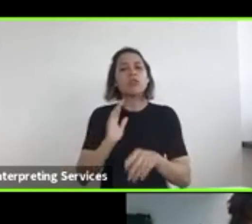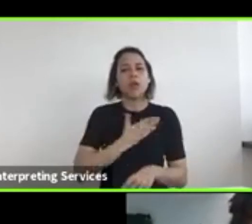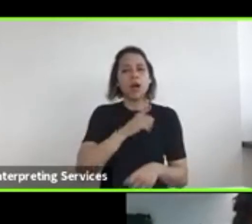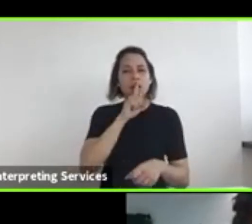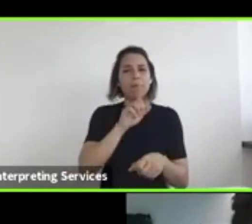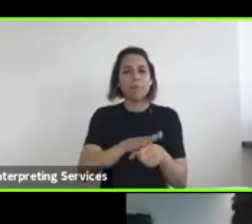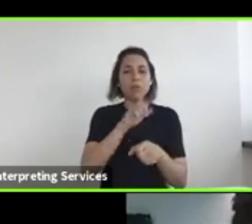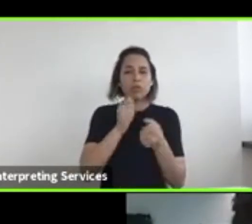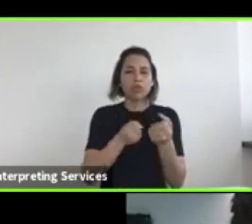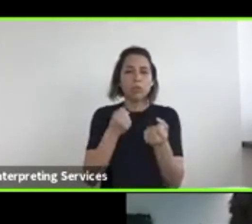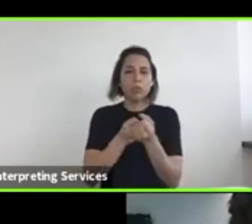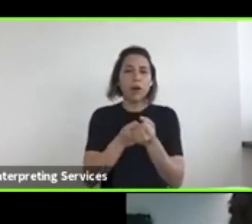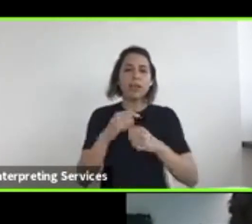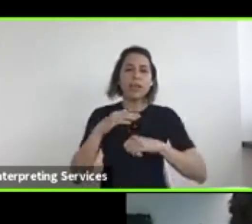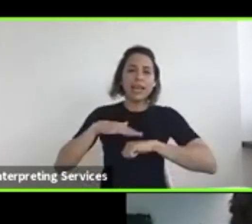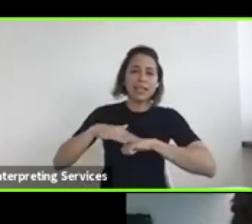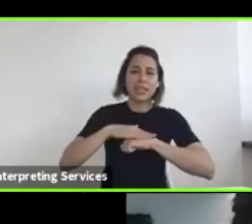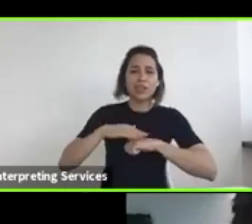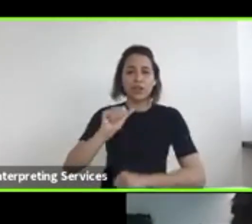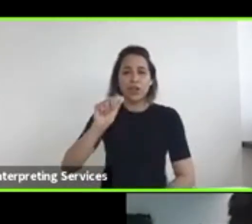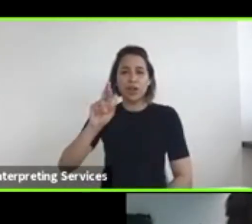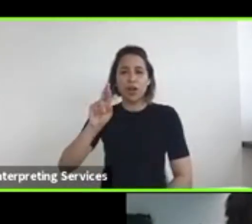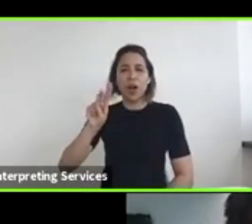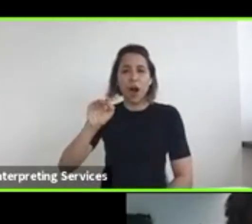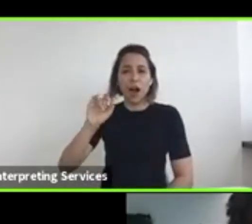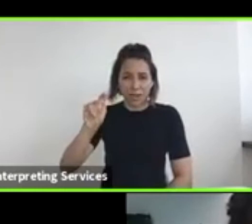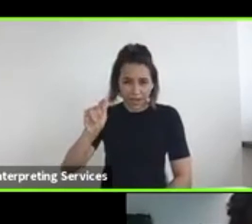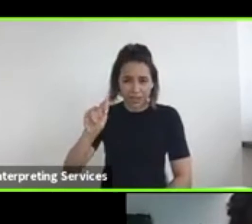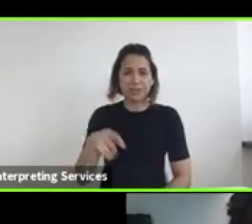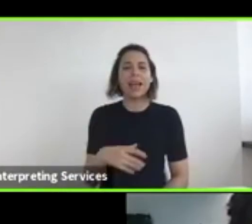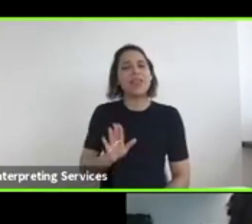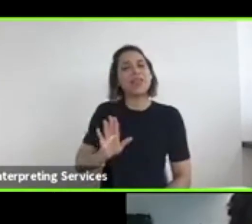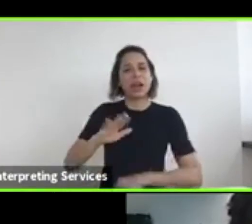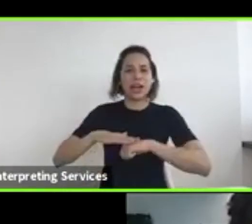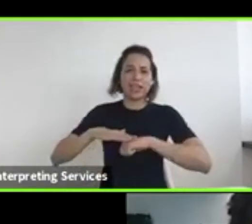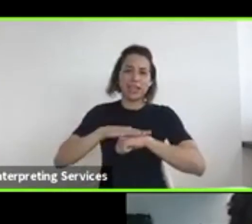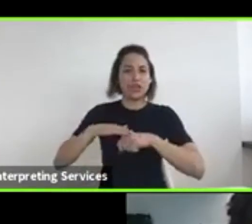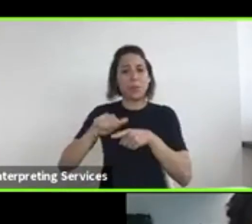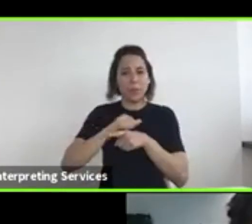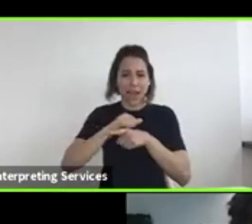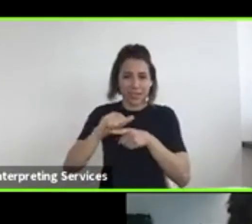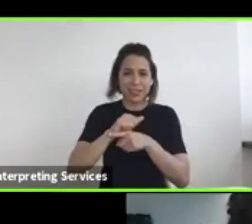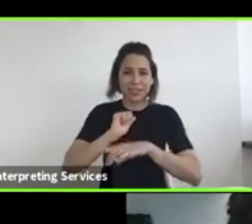ARTISTS AND INDIGENOUS ARTISTIC PRACTICES AND WE'RE CURRENTLY ON A JOURNEY, OF REVISION,